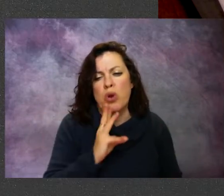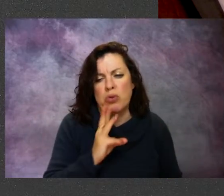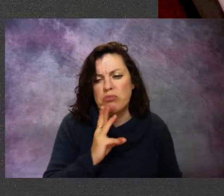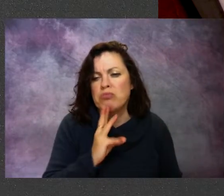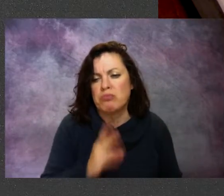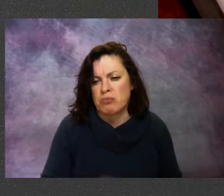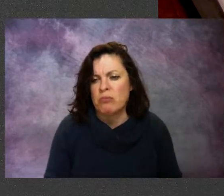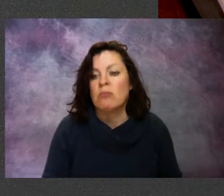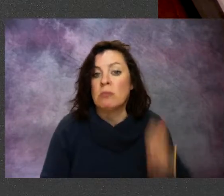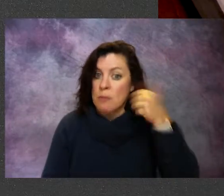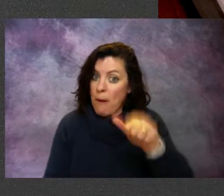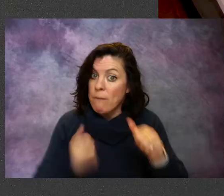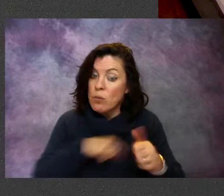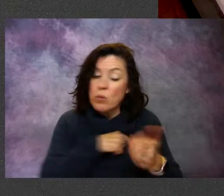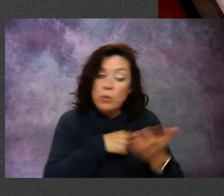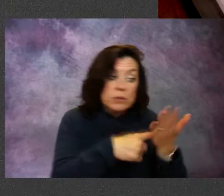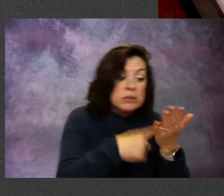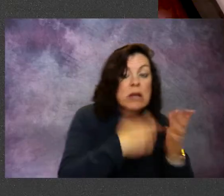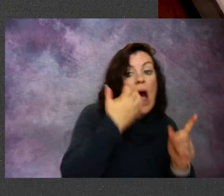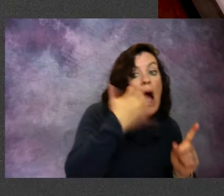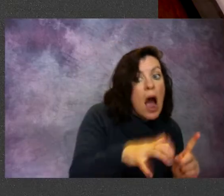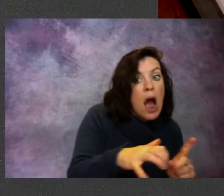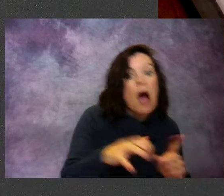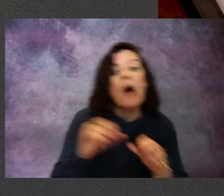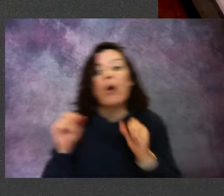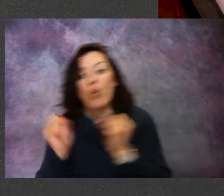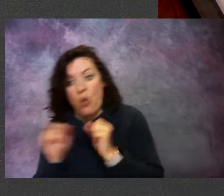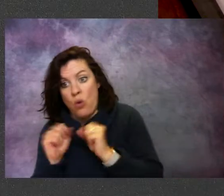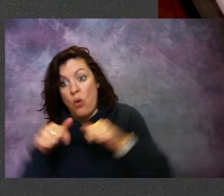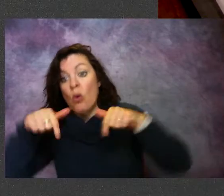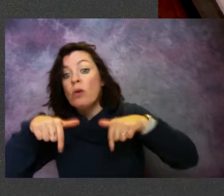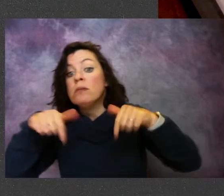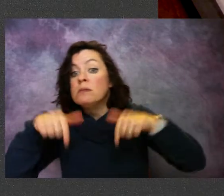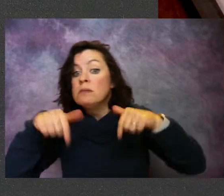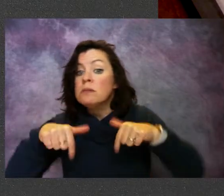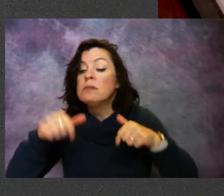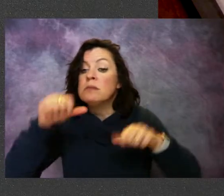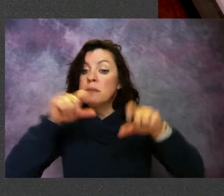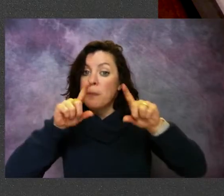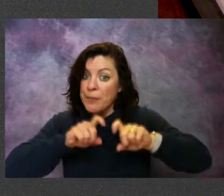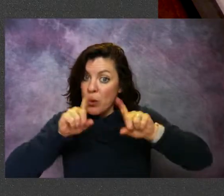Now, for this science experiment, you want your water to be cold.